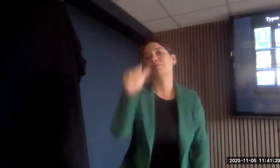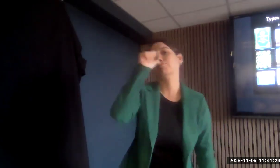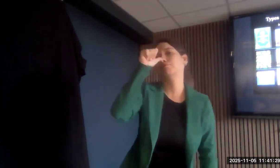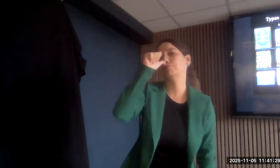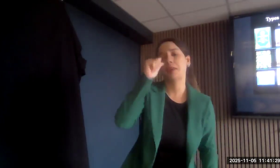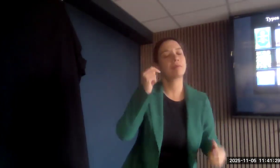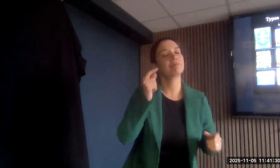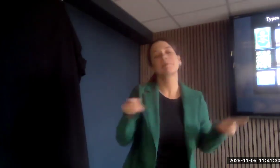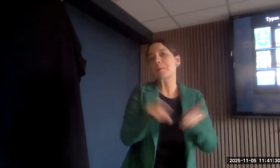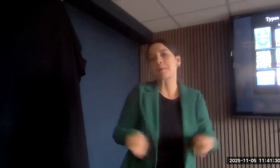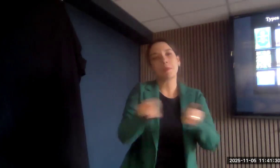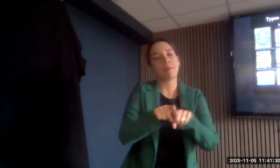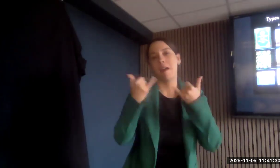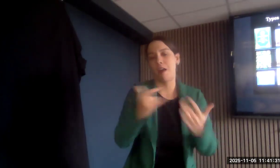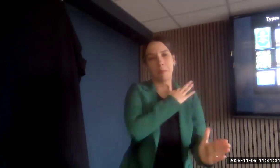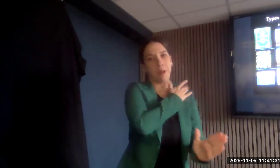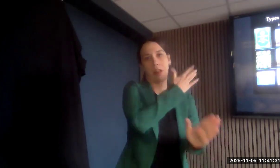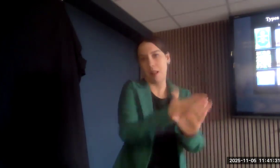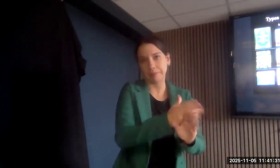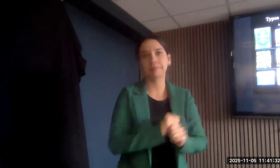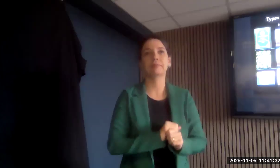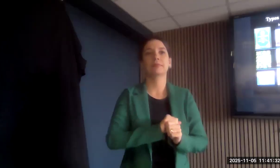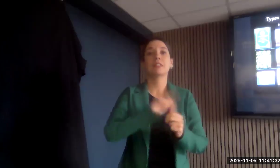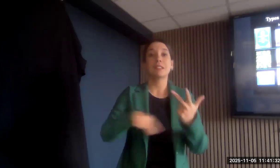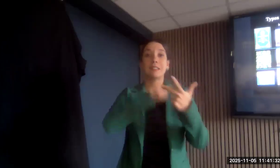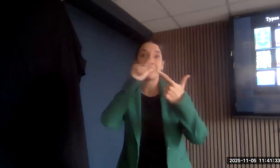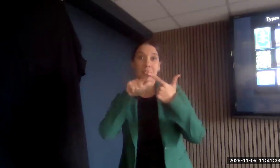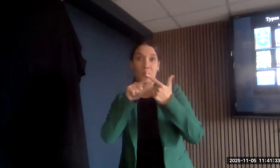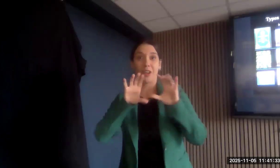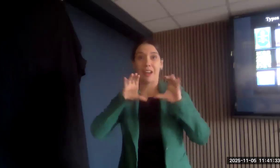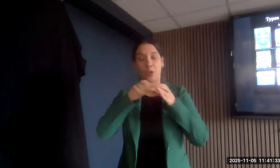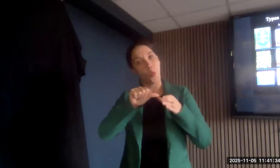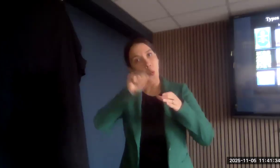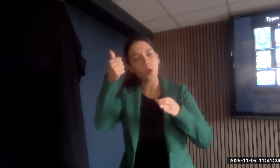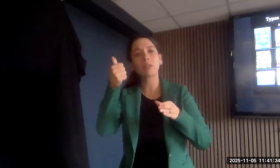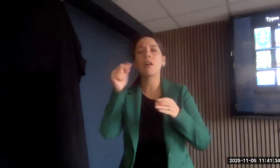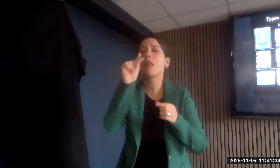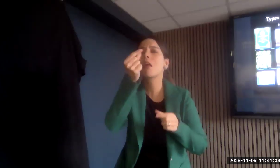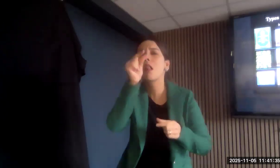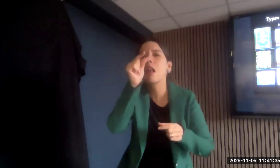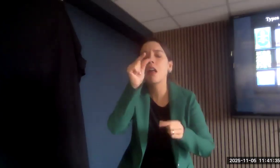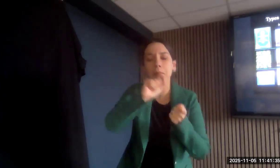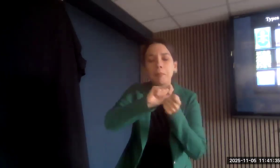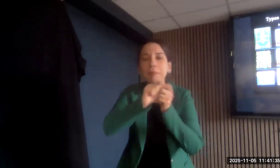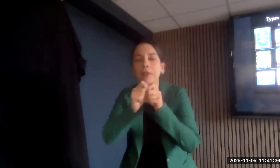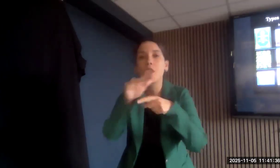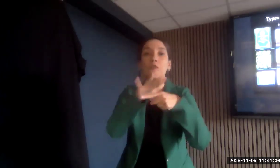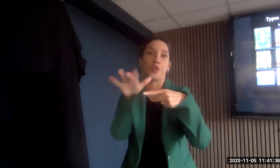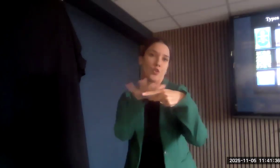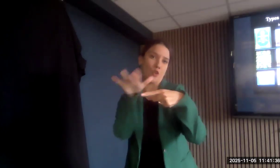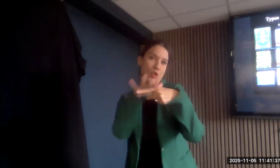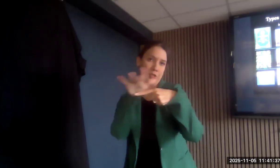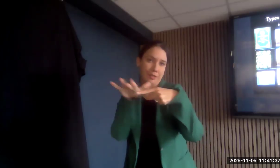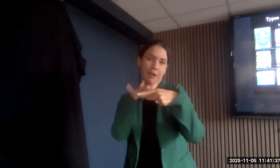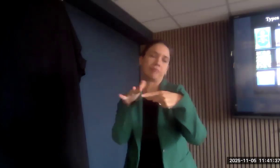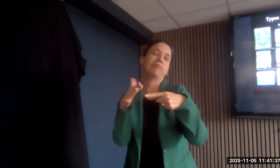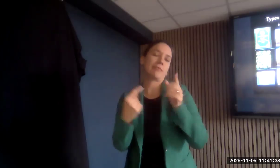usage here. So, for example, the sign to drink, we see there's no change against the three different comparators.